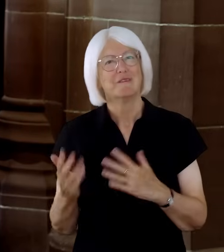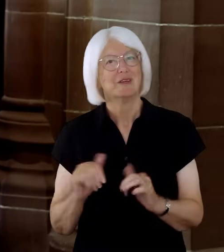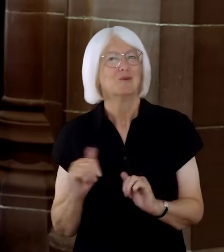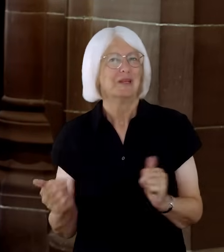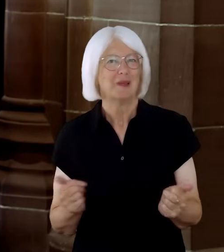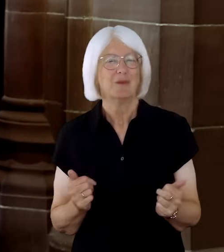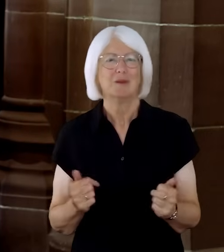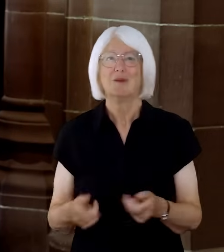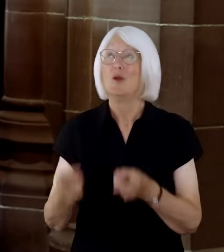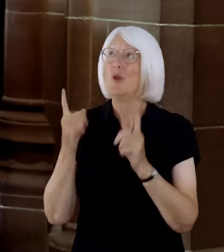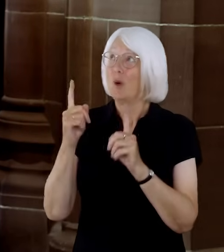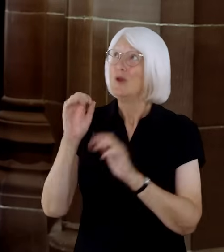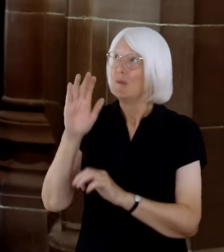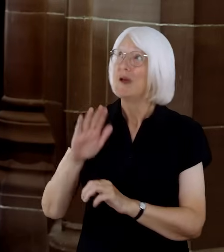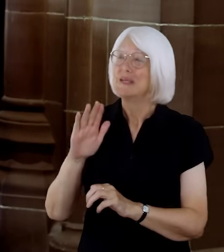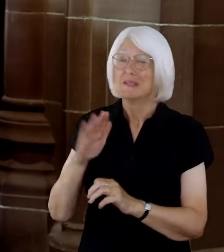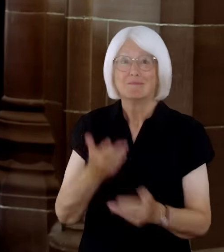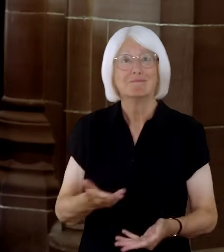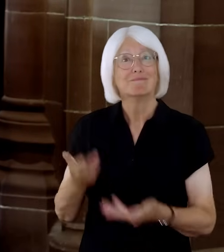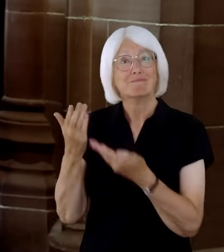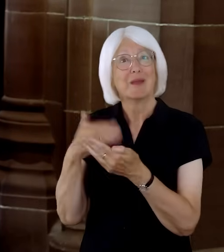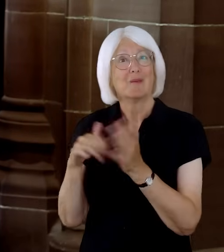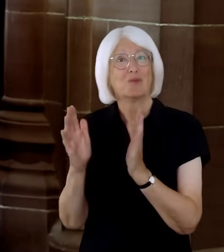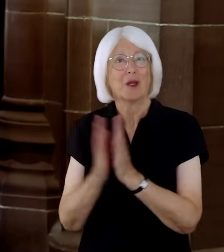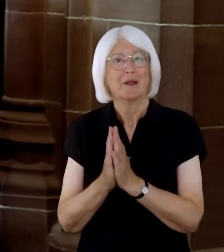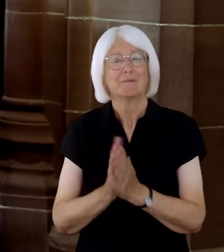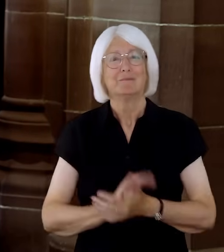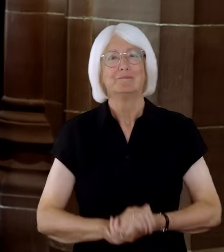Lord, in your mercy, hear our prayer.